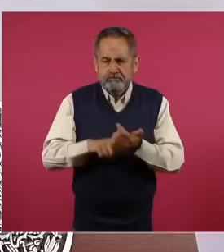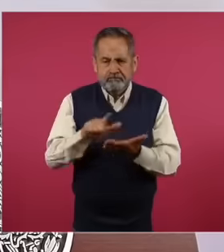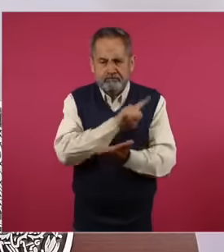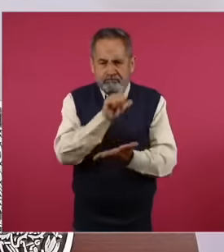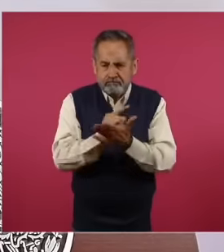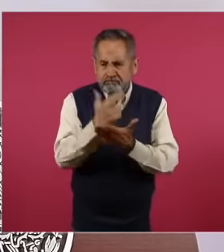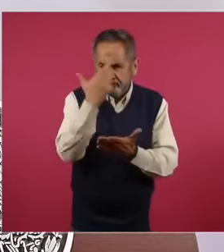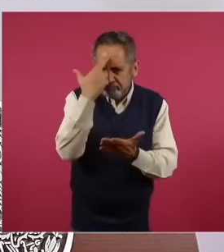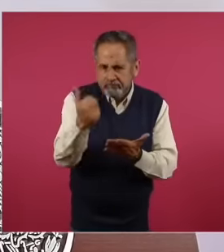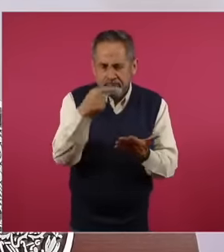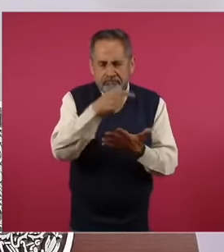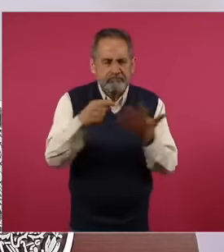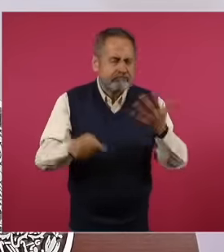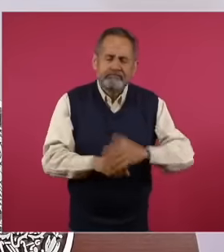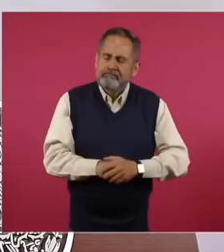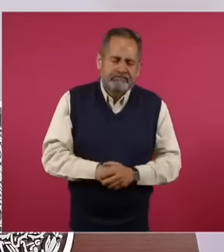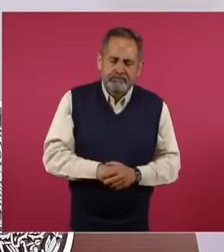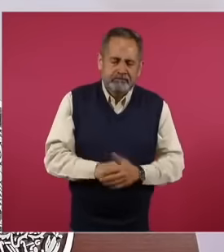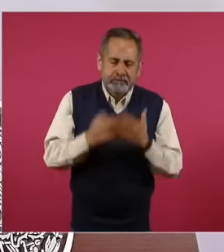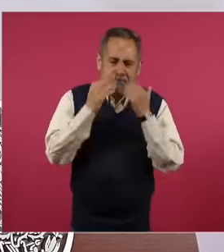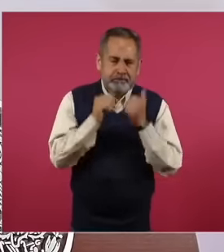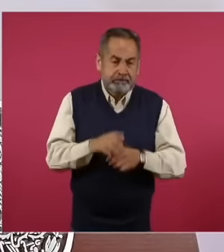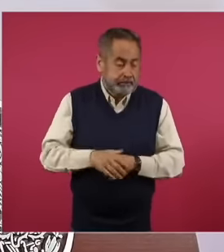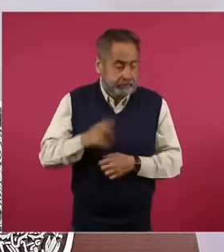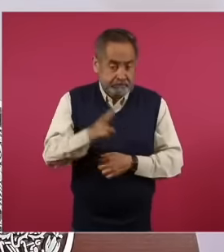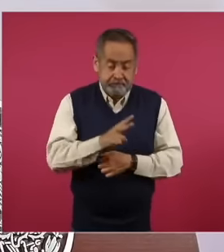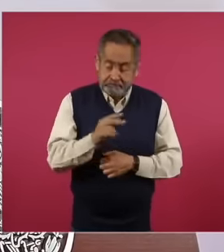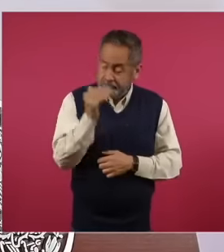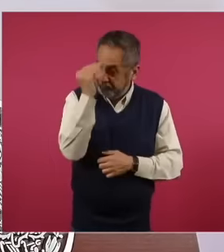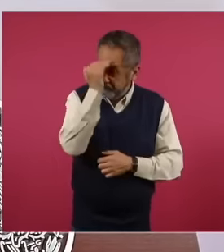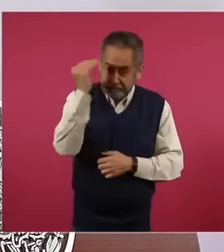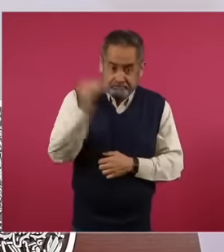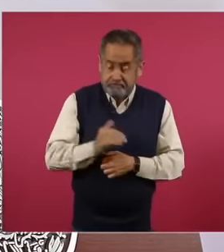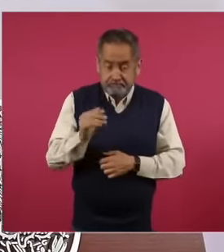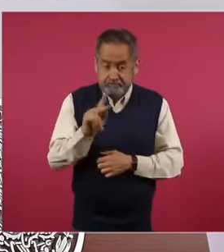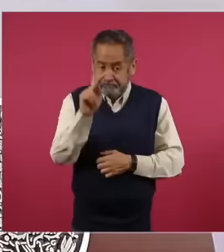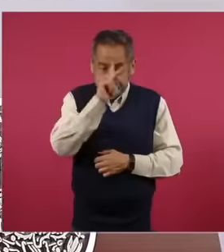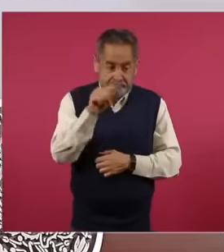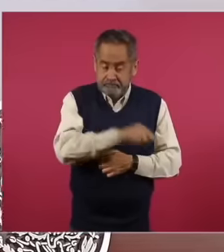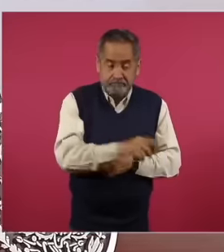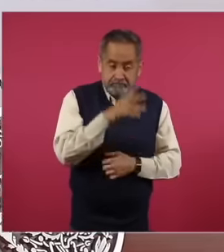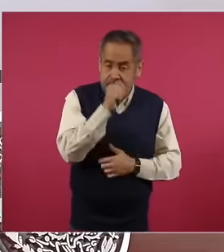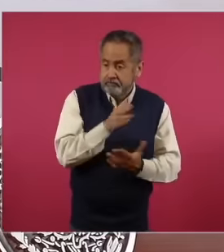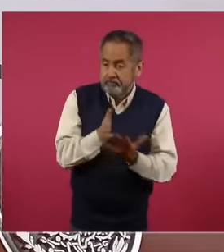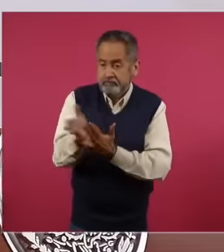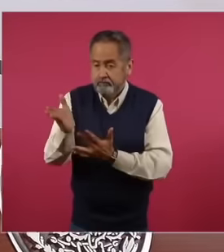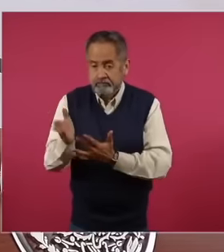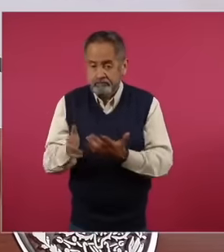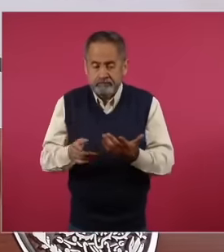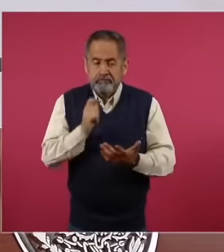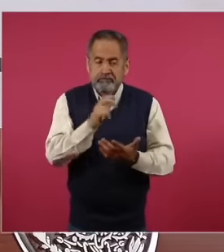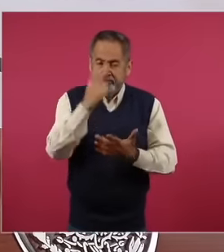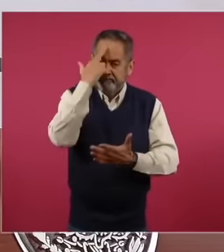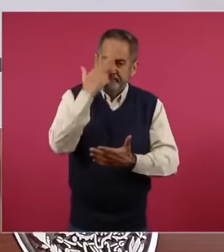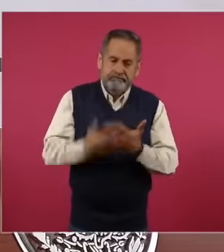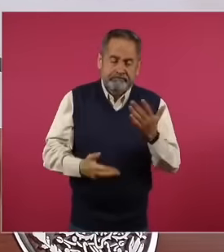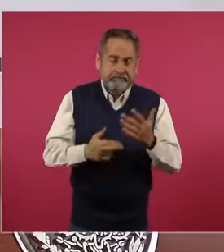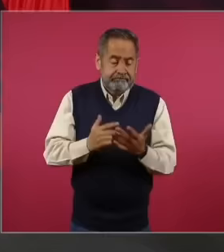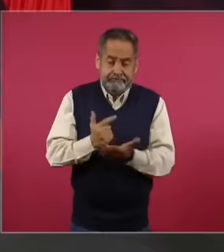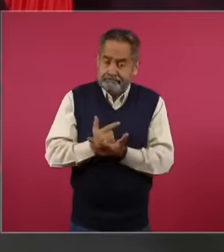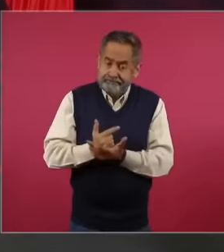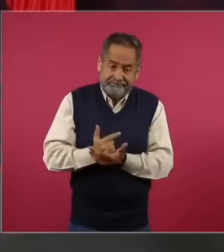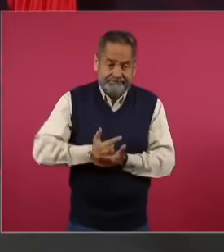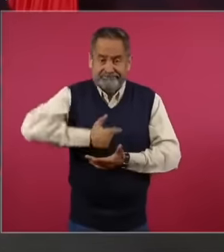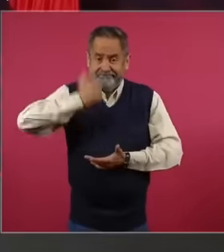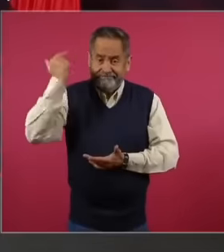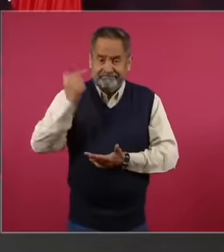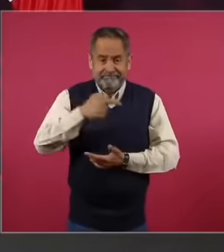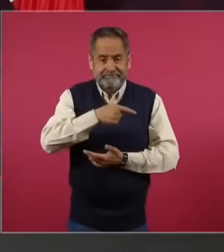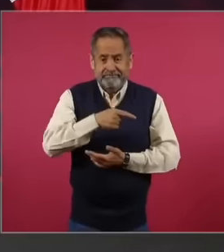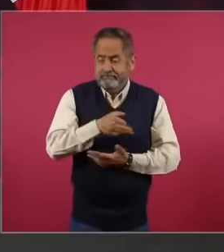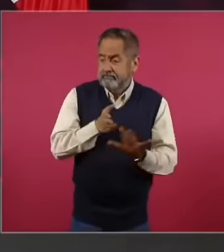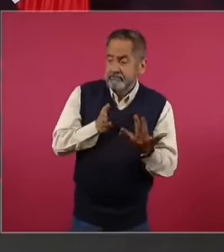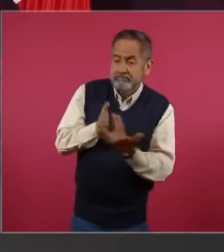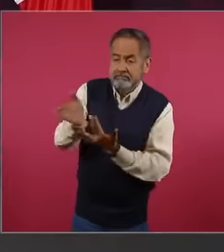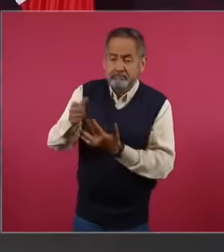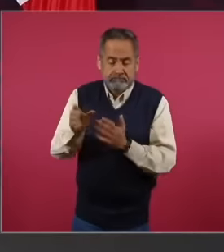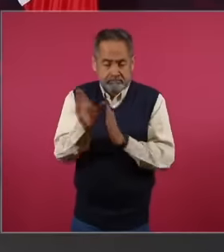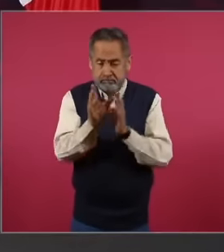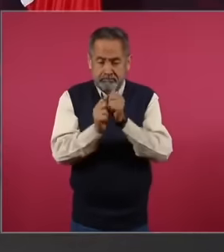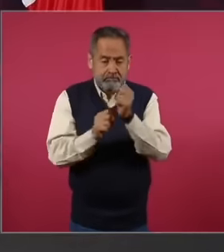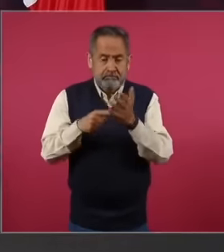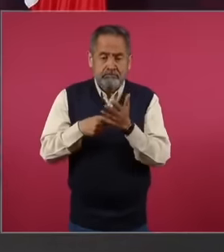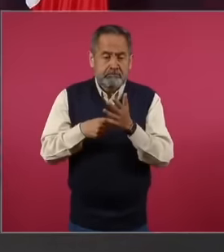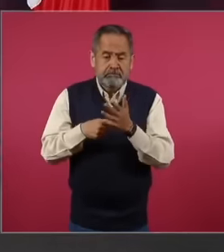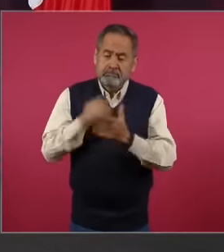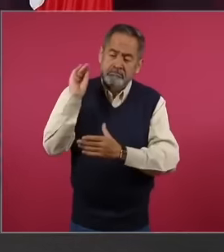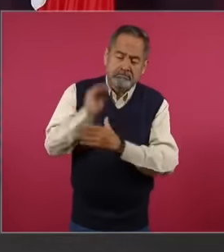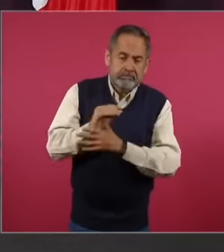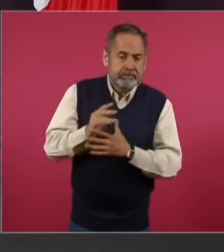aberration and of course a flagrant violation of the Constitution for it to be stop